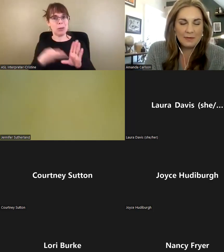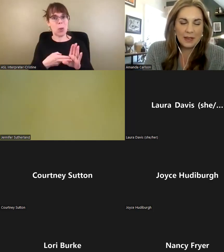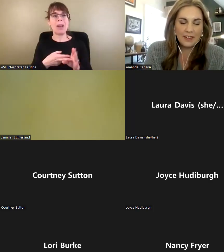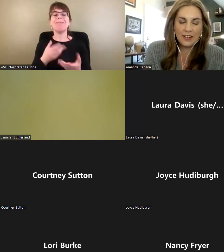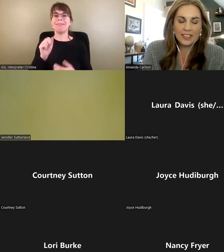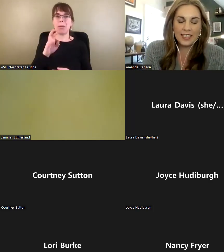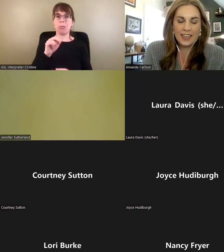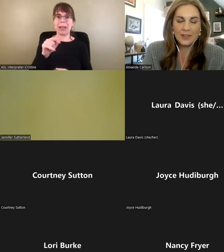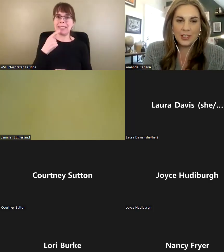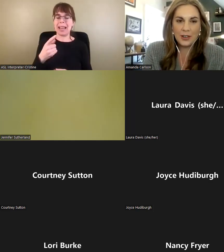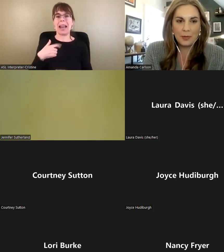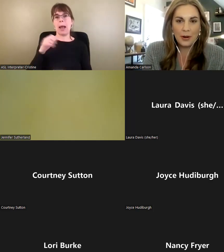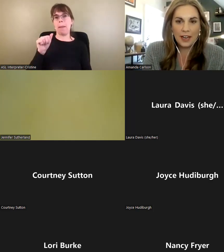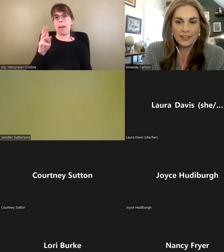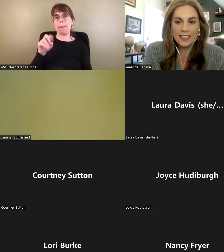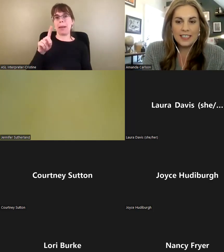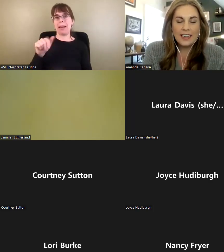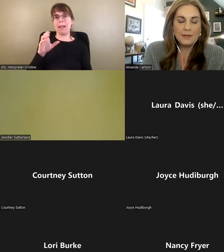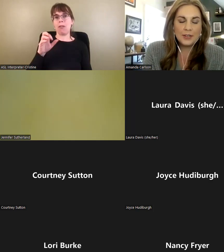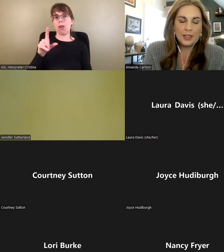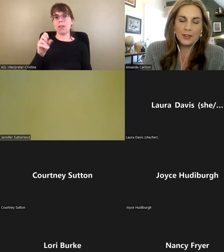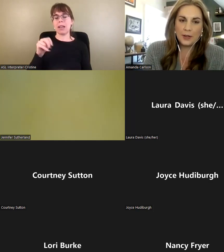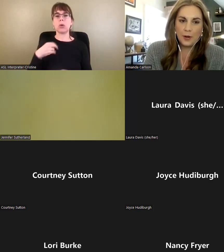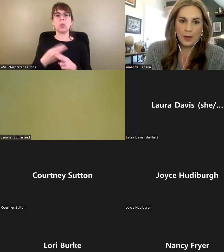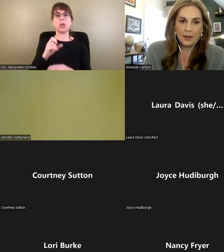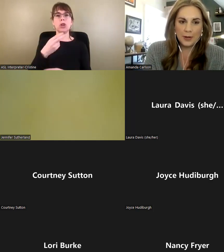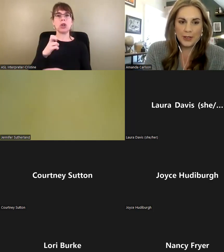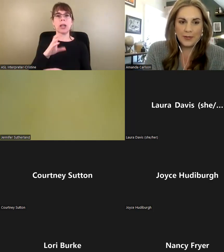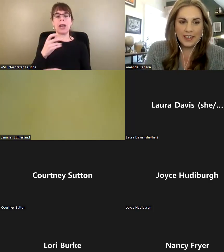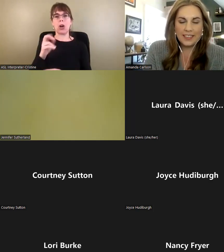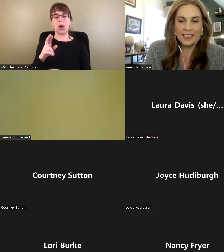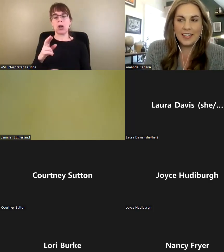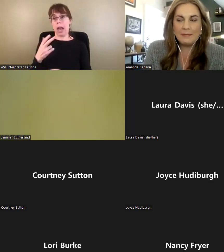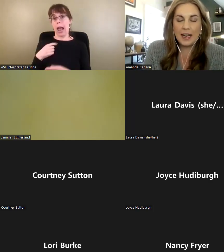I'm Amanda Carlson, I use she/her pronouns, I'm the Director of the Cobalt Abortion Fund.